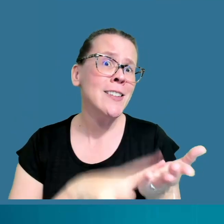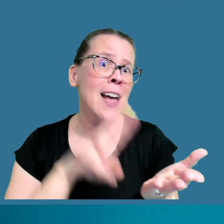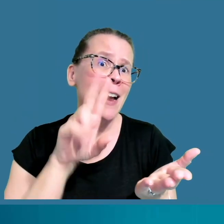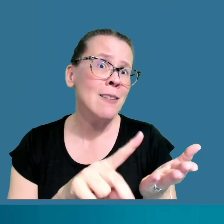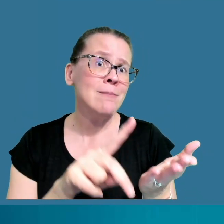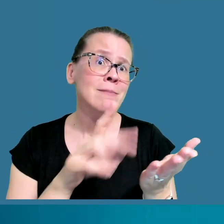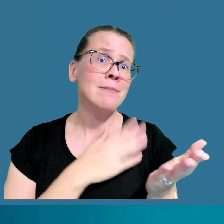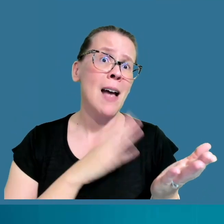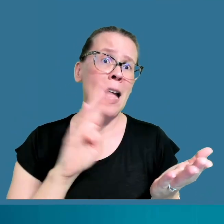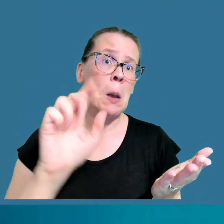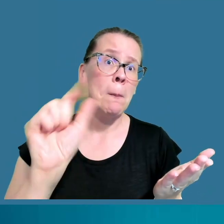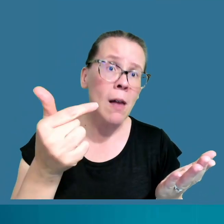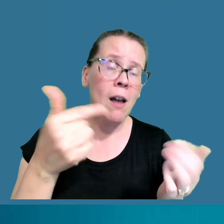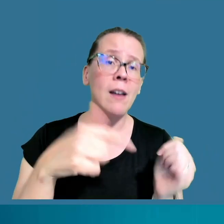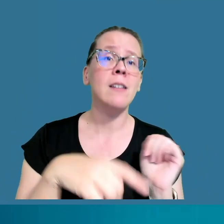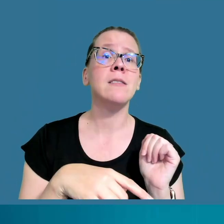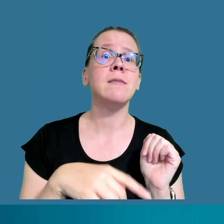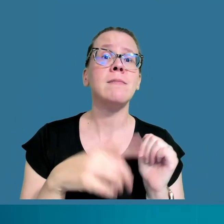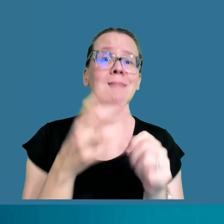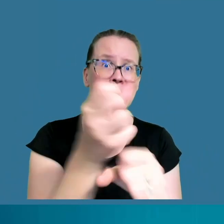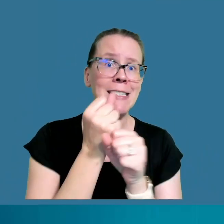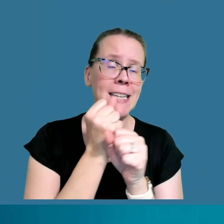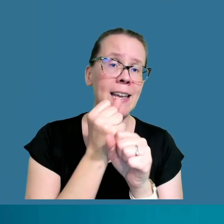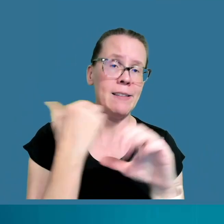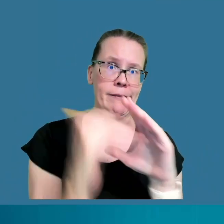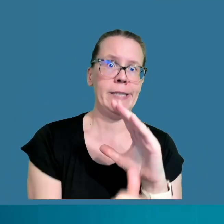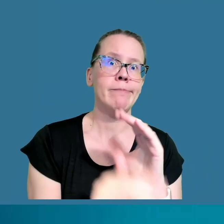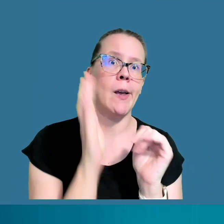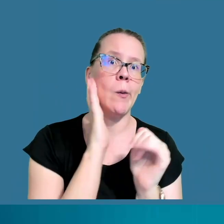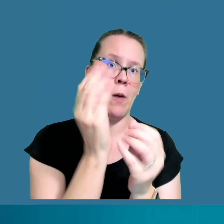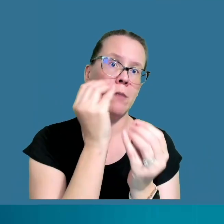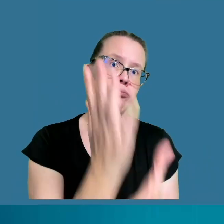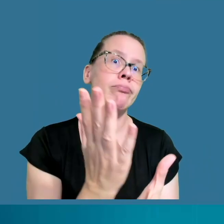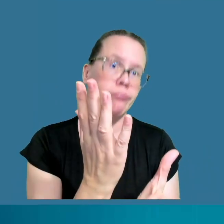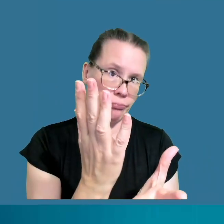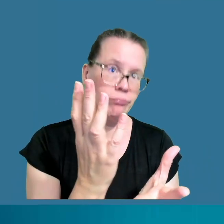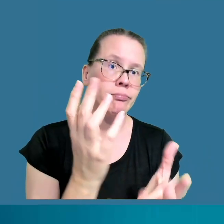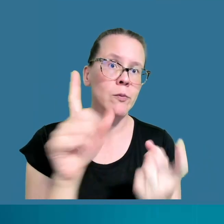If you enjoyed this video, please consider signing up for my blog,